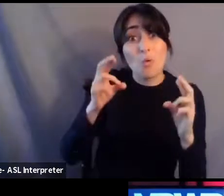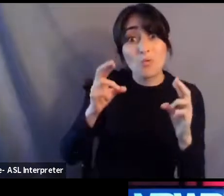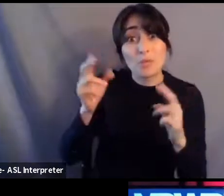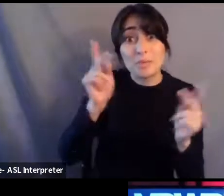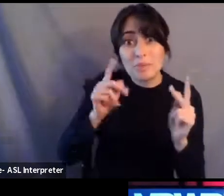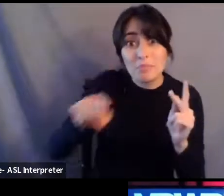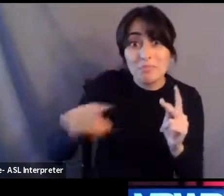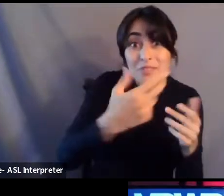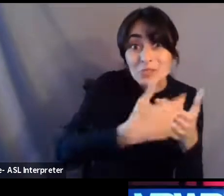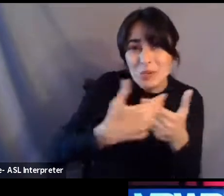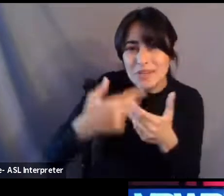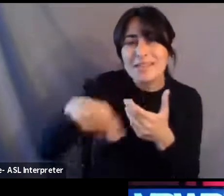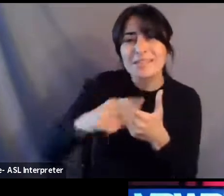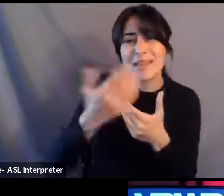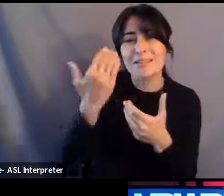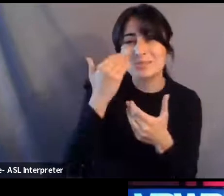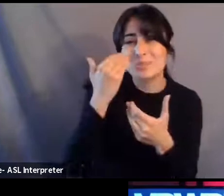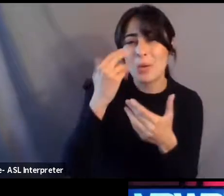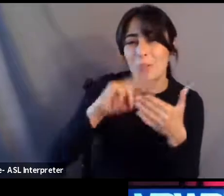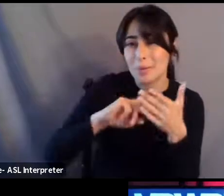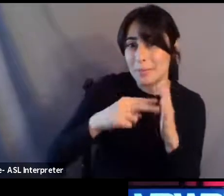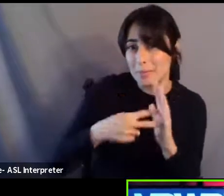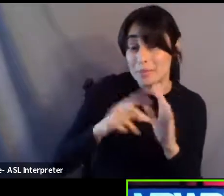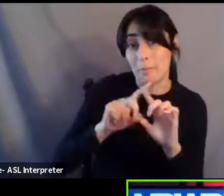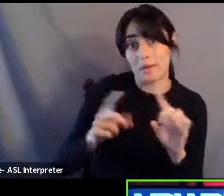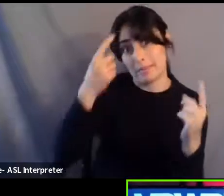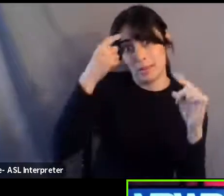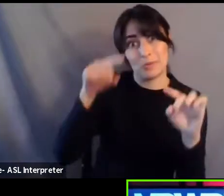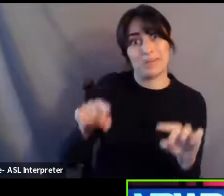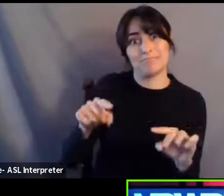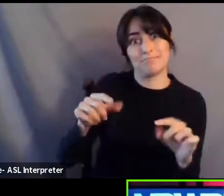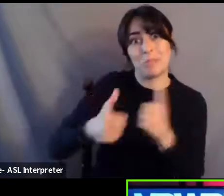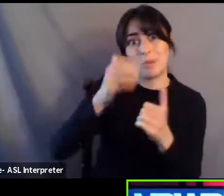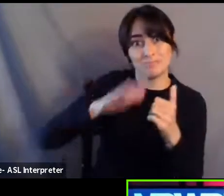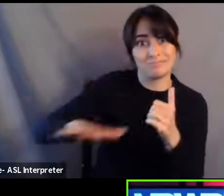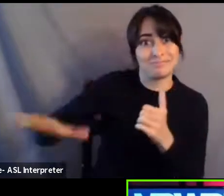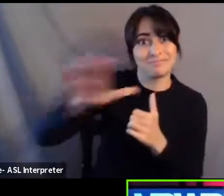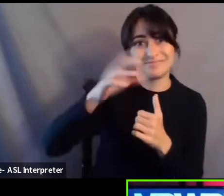have some idea but yes, agreed. TWO EAGLES: So systemic racism